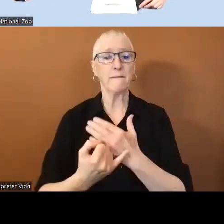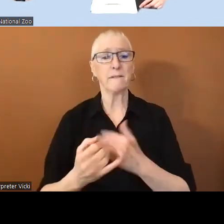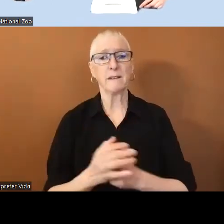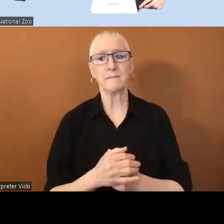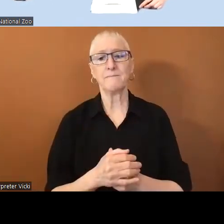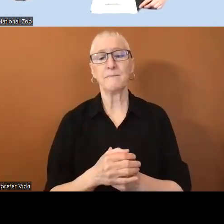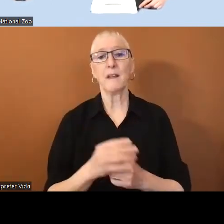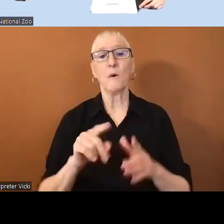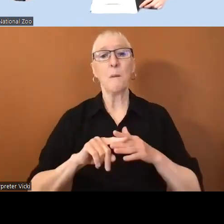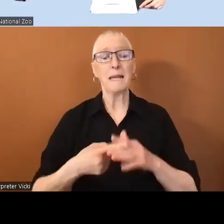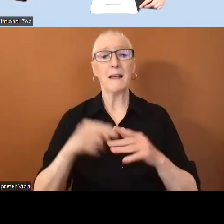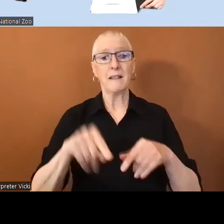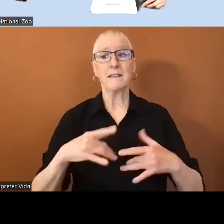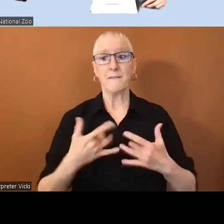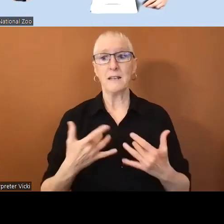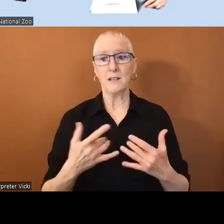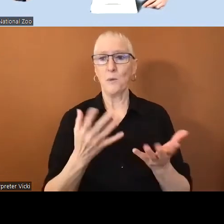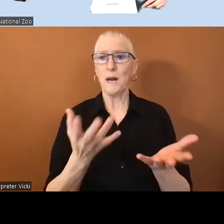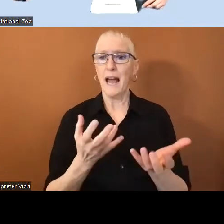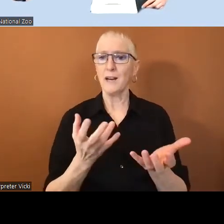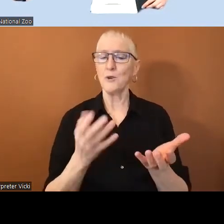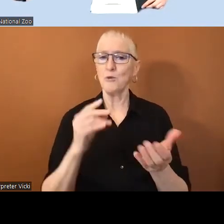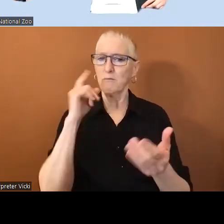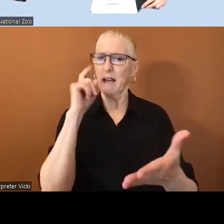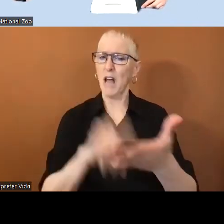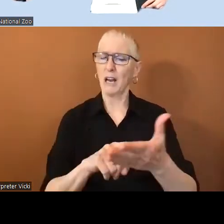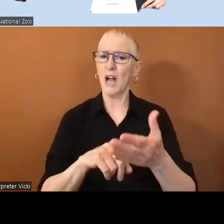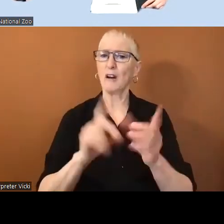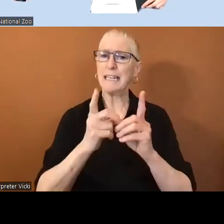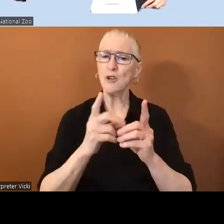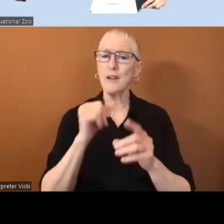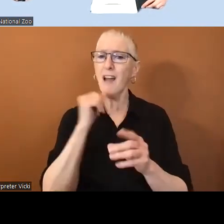As we begin this event we would like to acknowledge that our digital and non-digital spaces are